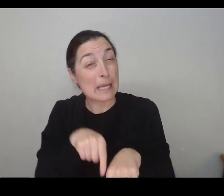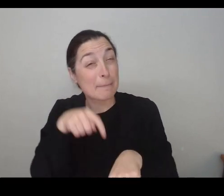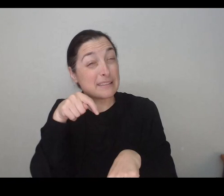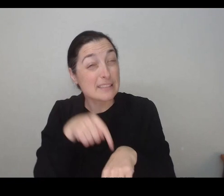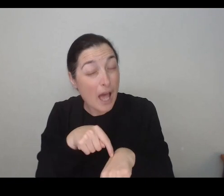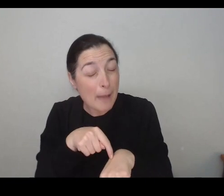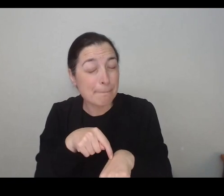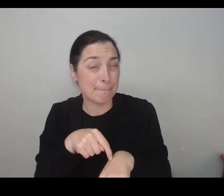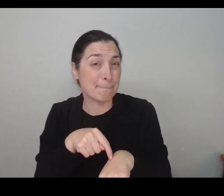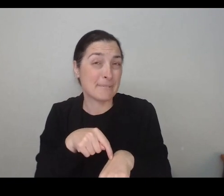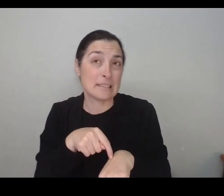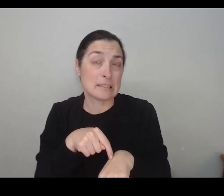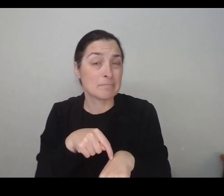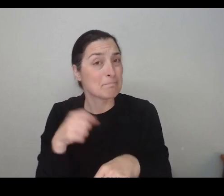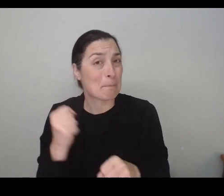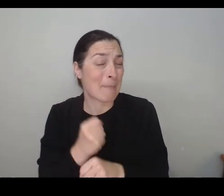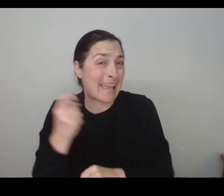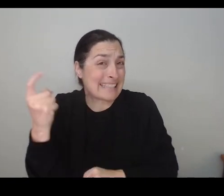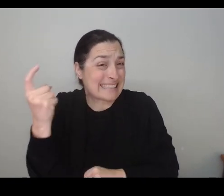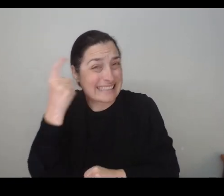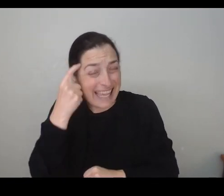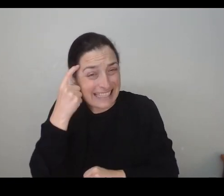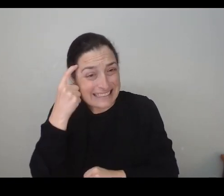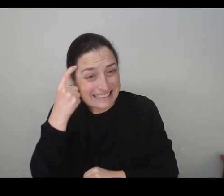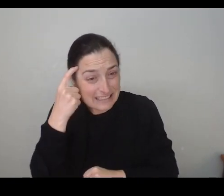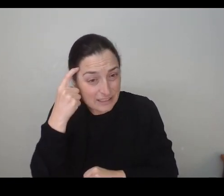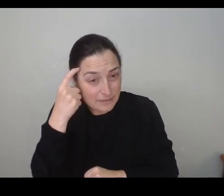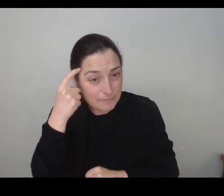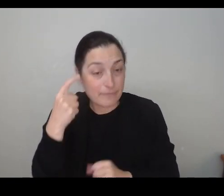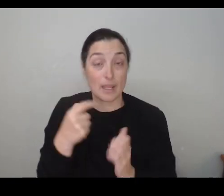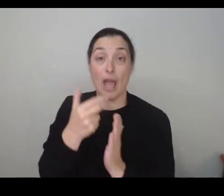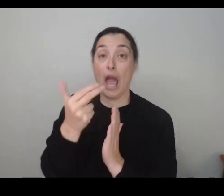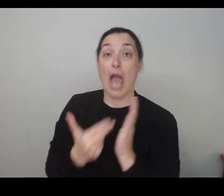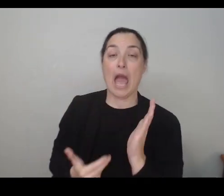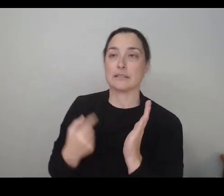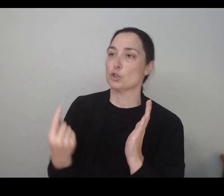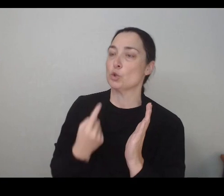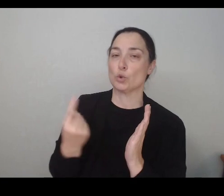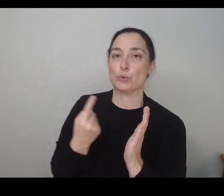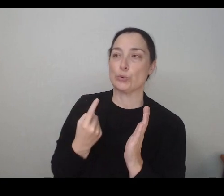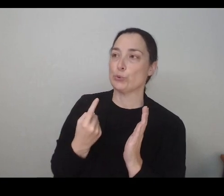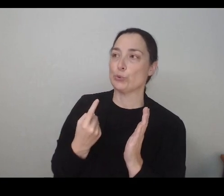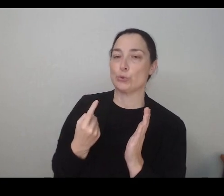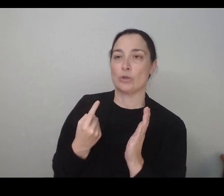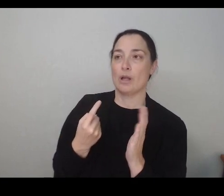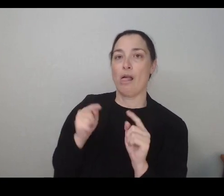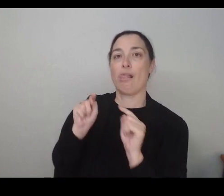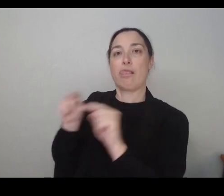that those artists questioning Gauguin are doing it with a lot of humour. And I think he had humour too.